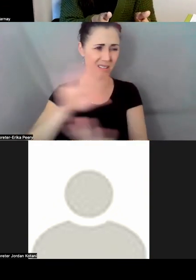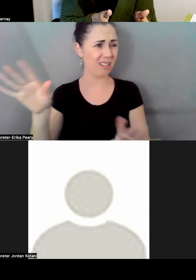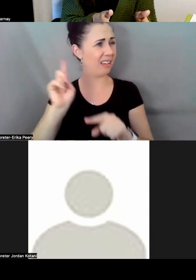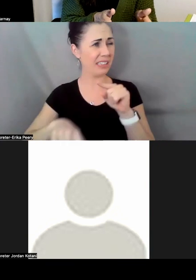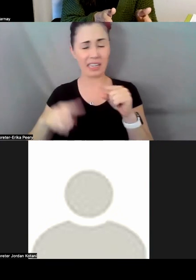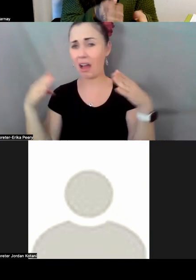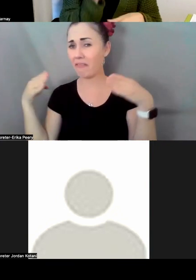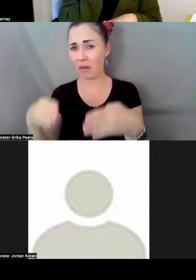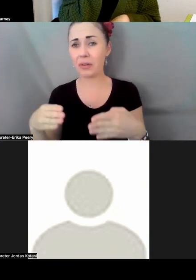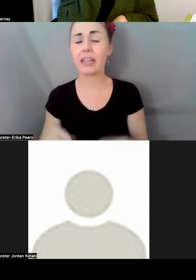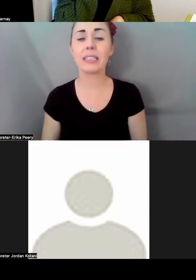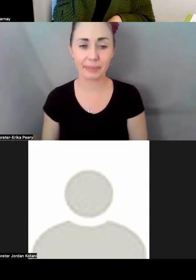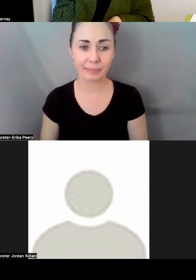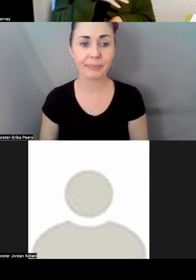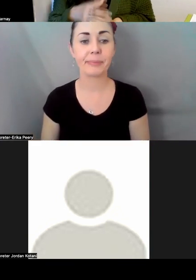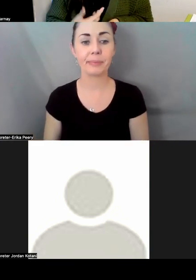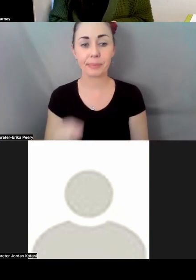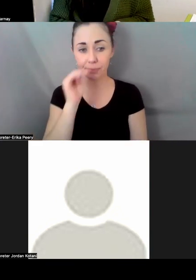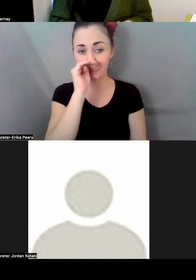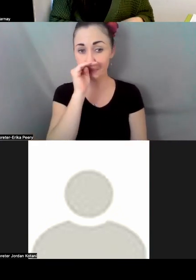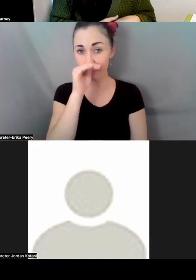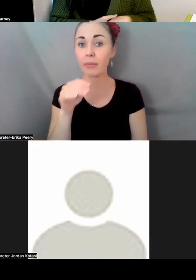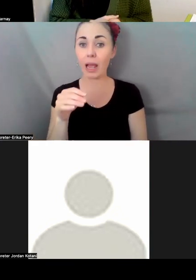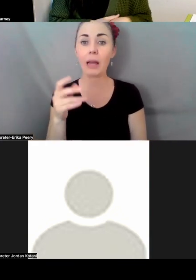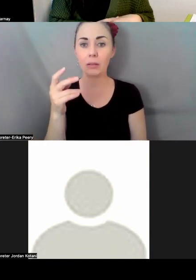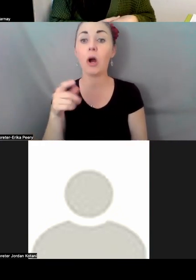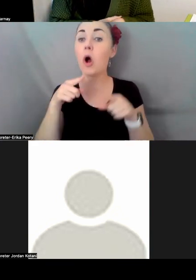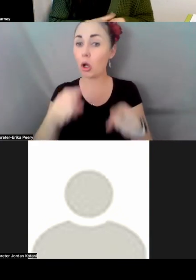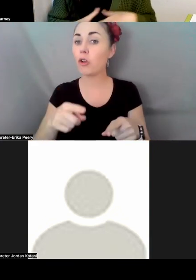doing. We see kids struggling through meal times when they're hypersensitive to smells.